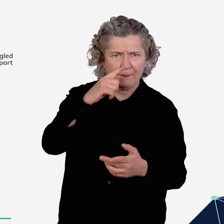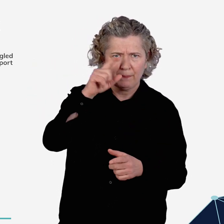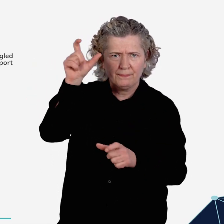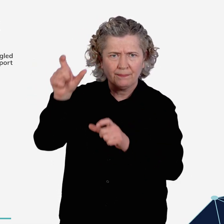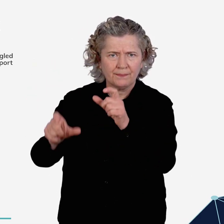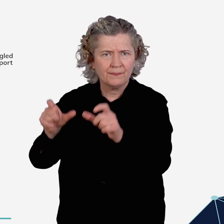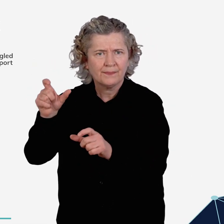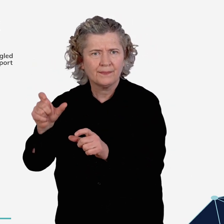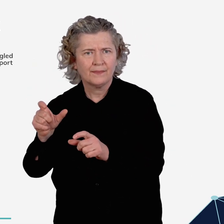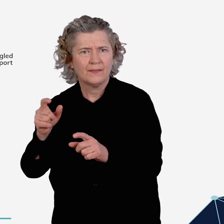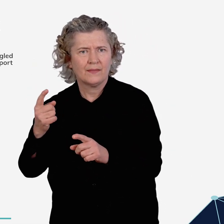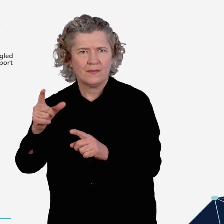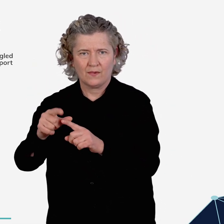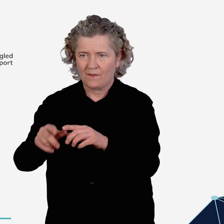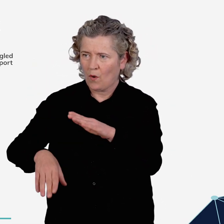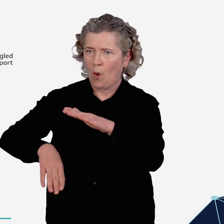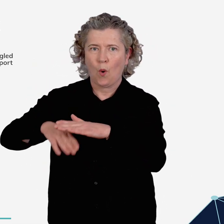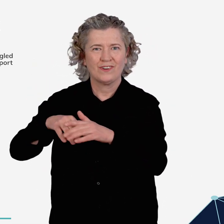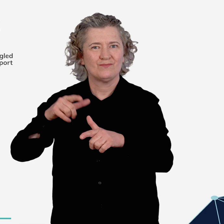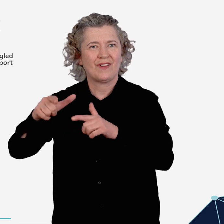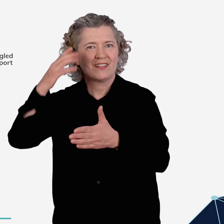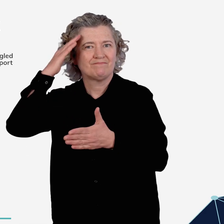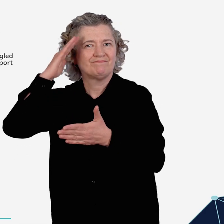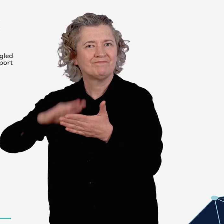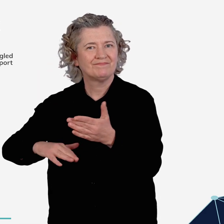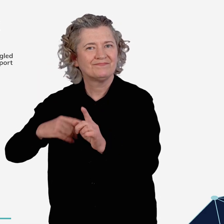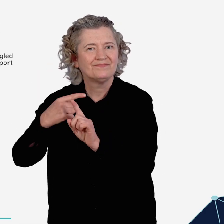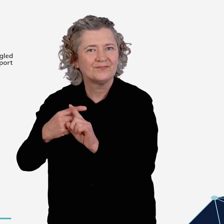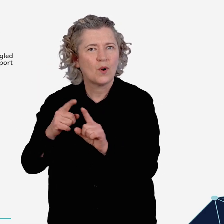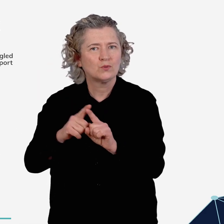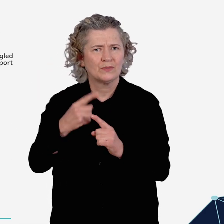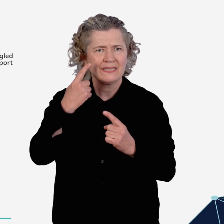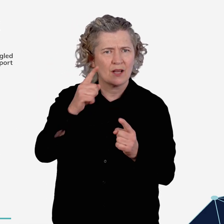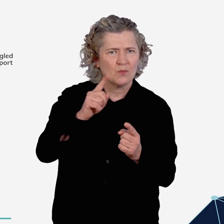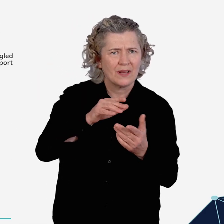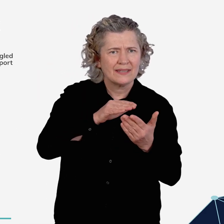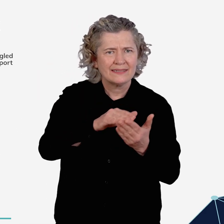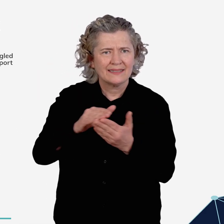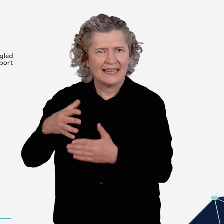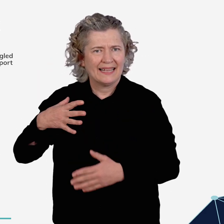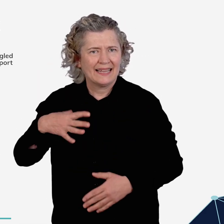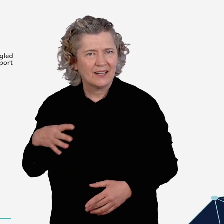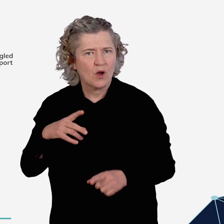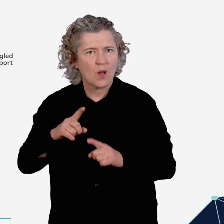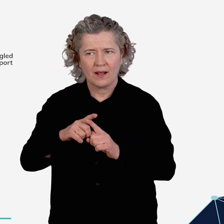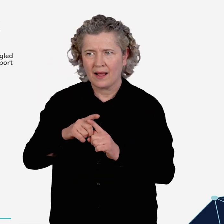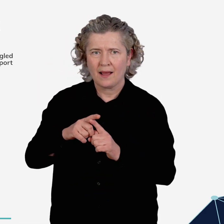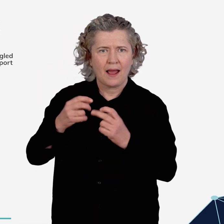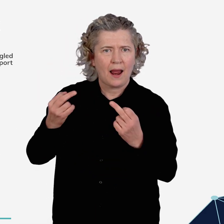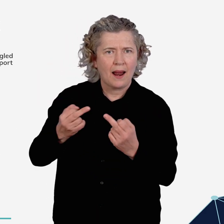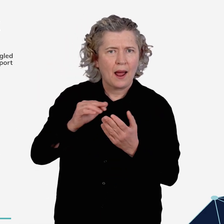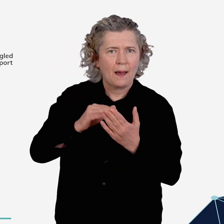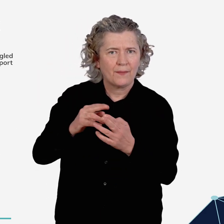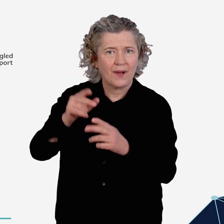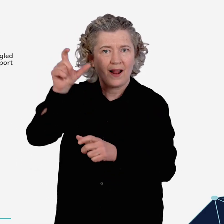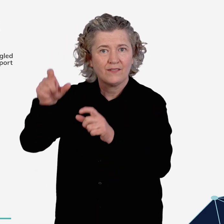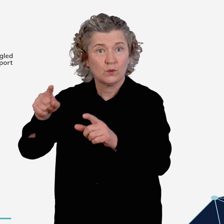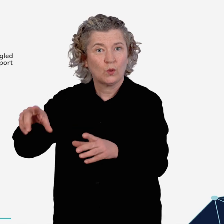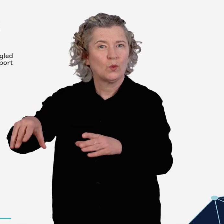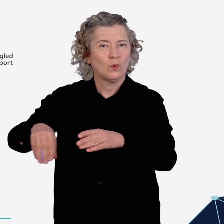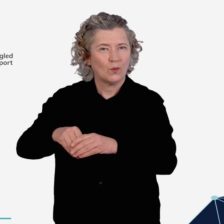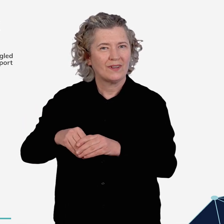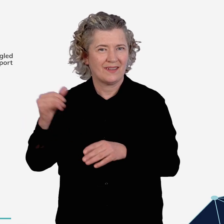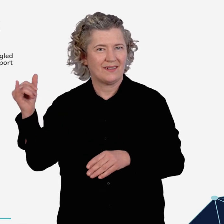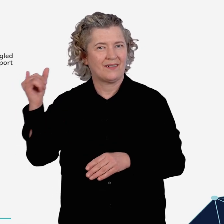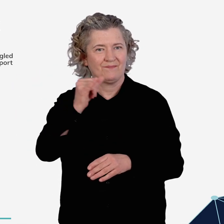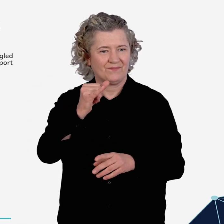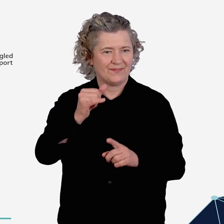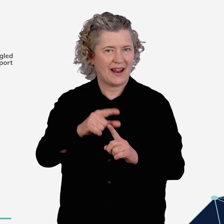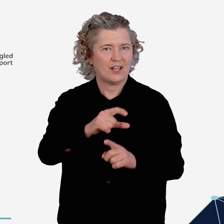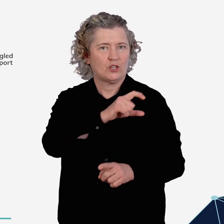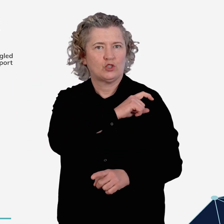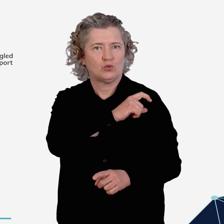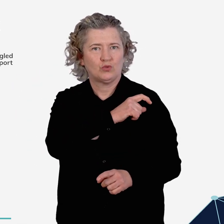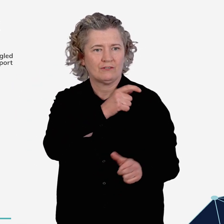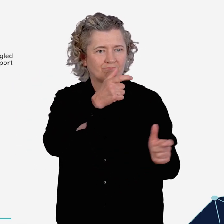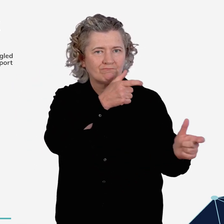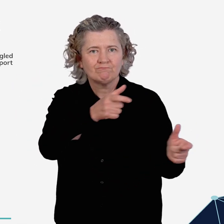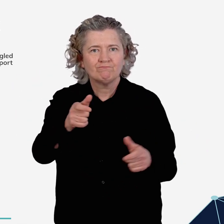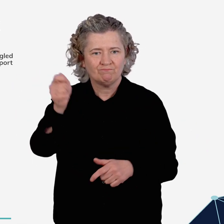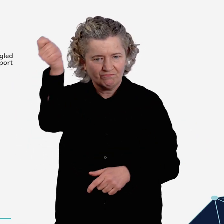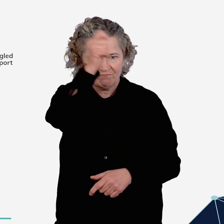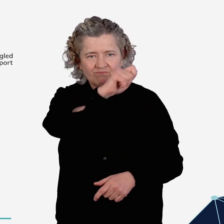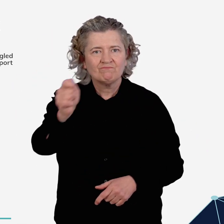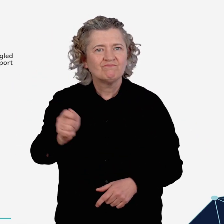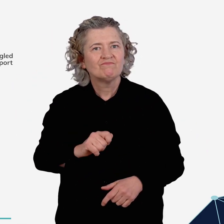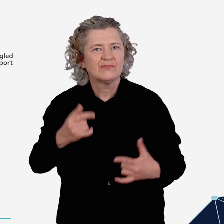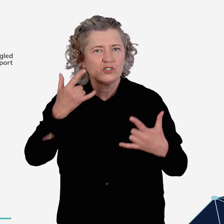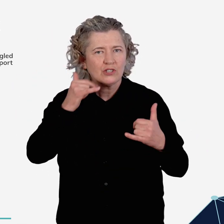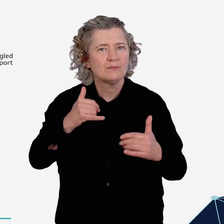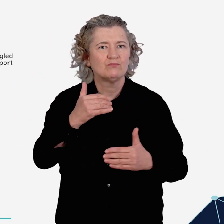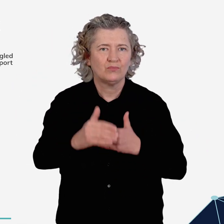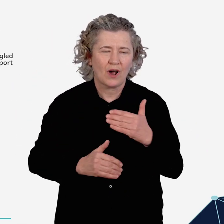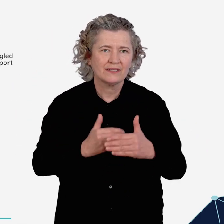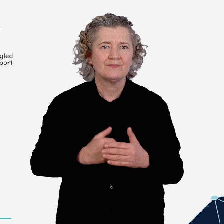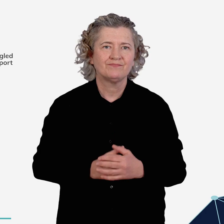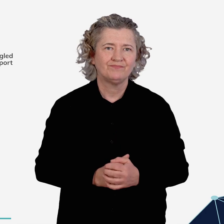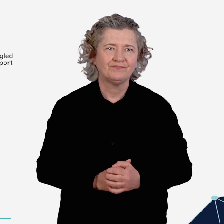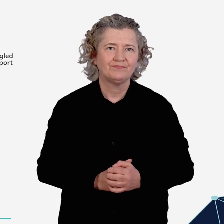for assistance of passengers across the whole journey, and the types of assistance for passengers available.